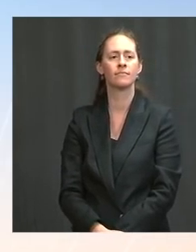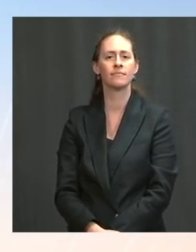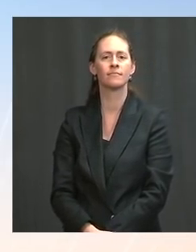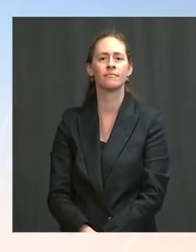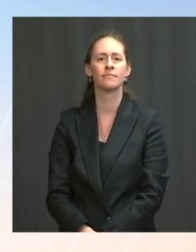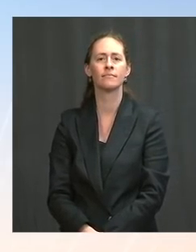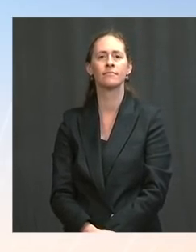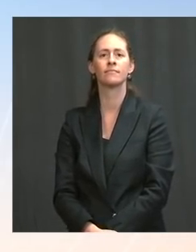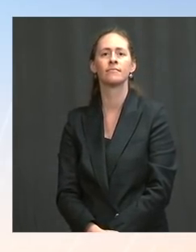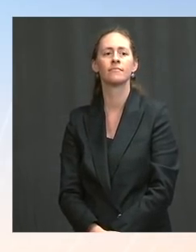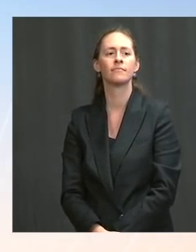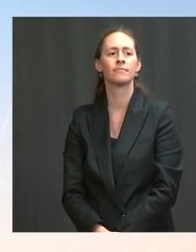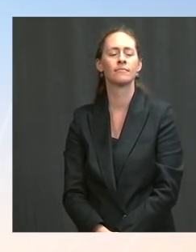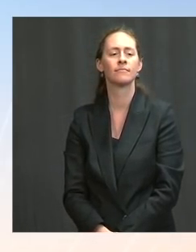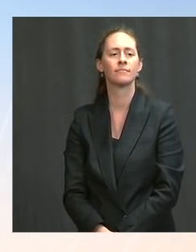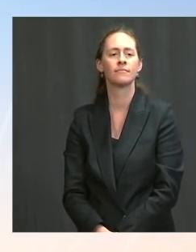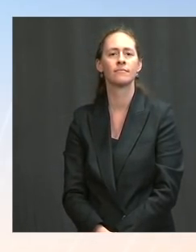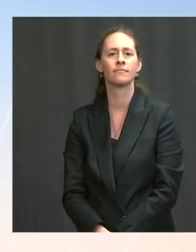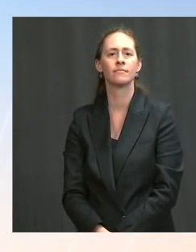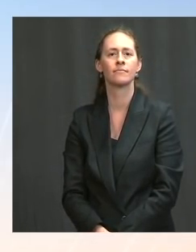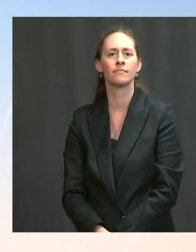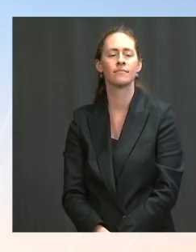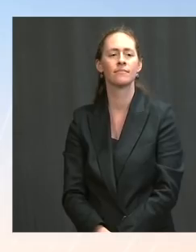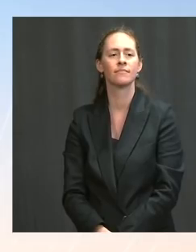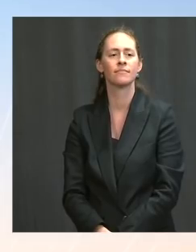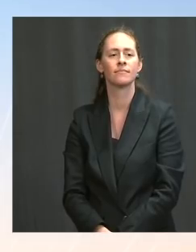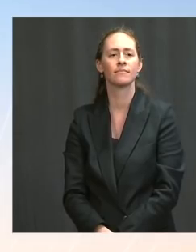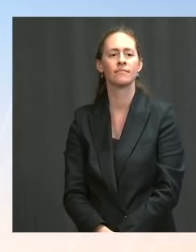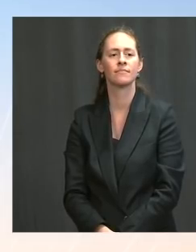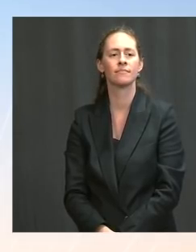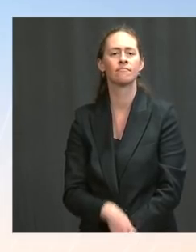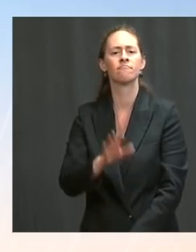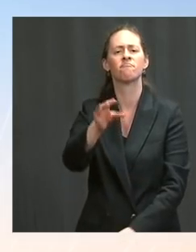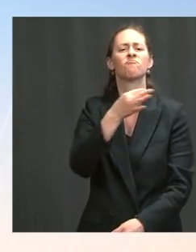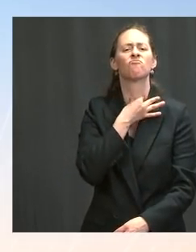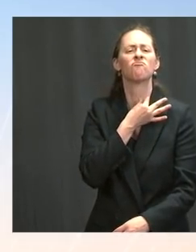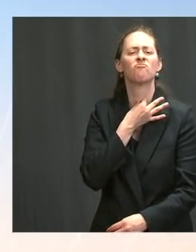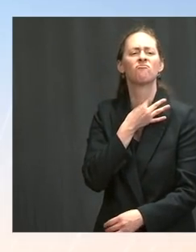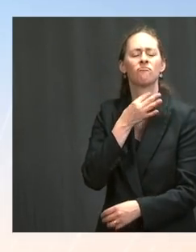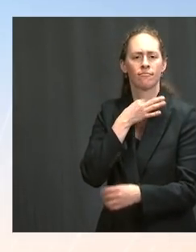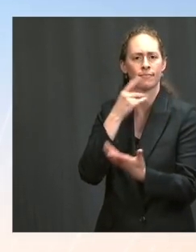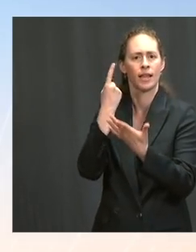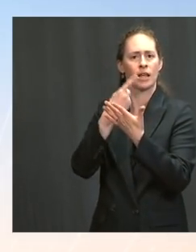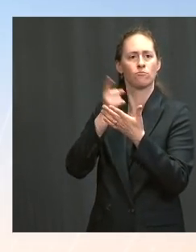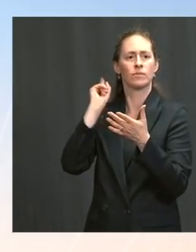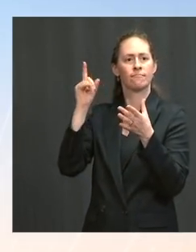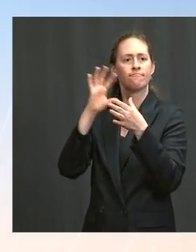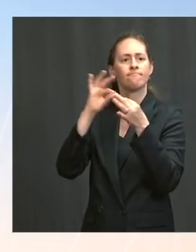The Press: On policing: The framework was announced last week of policing -- of the George Floyd Justice in Policing Act.